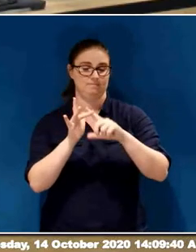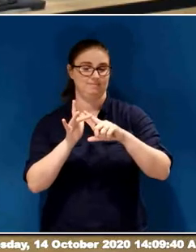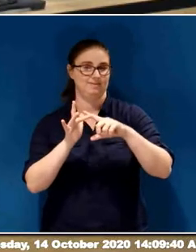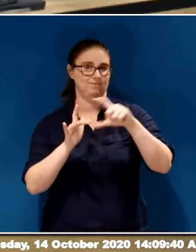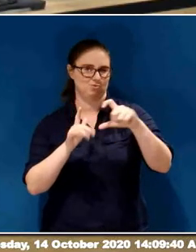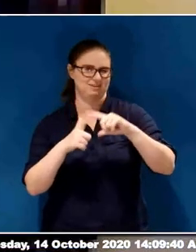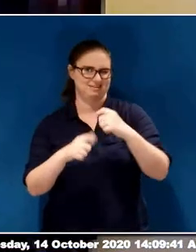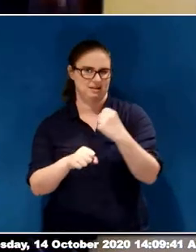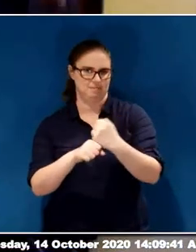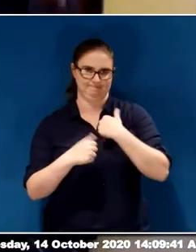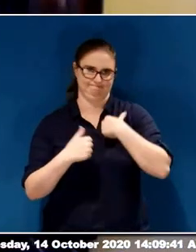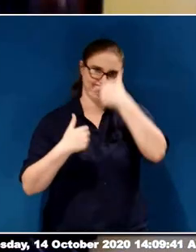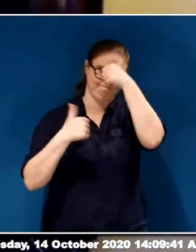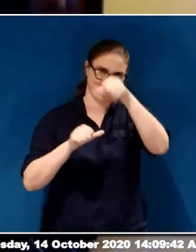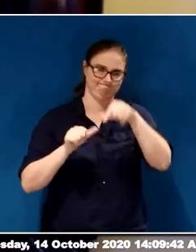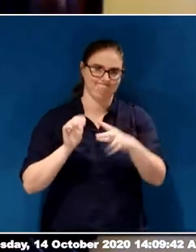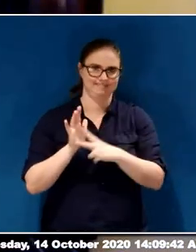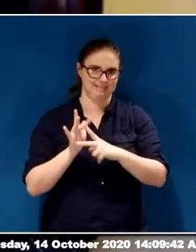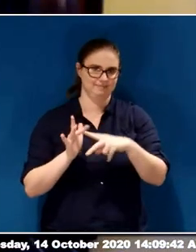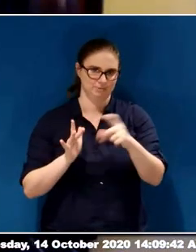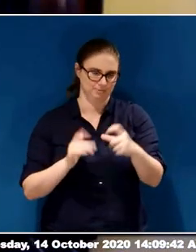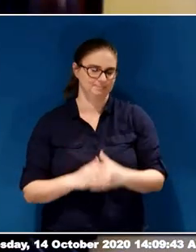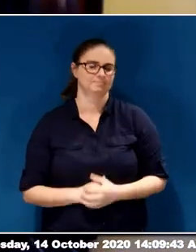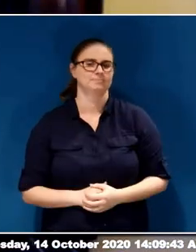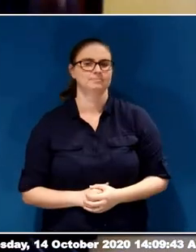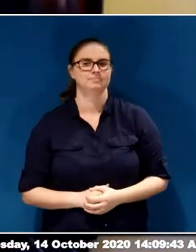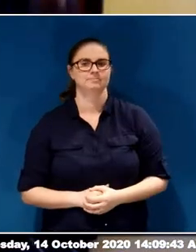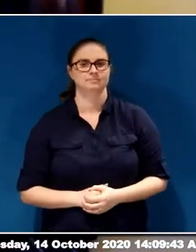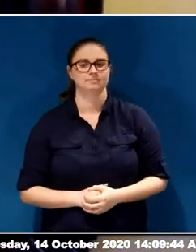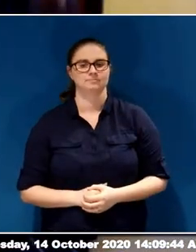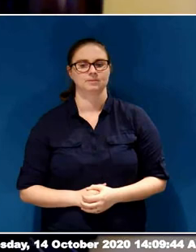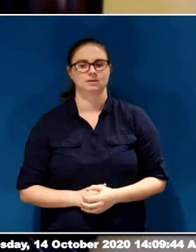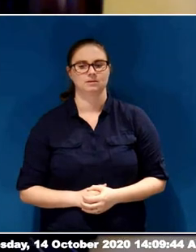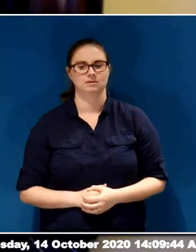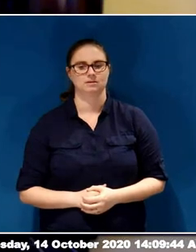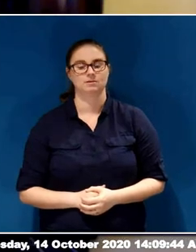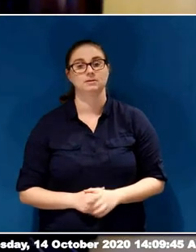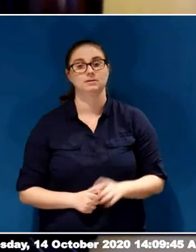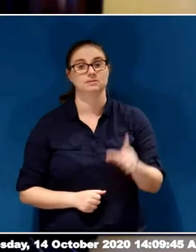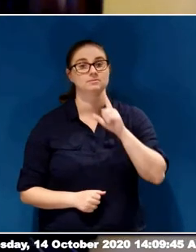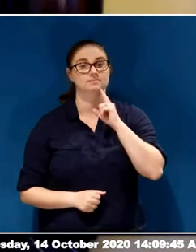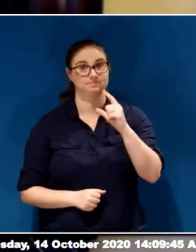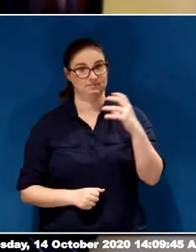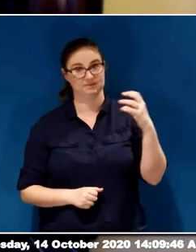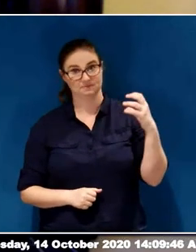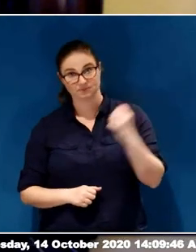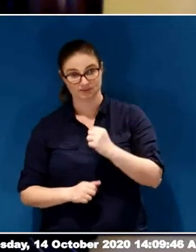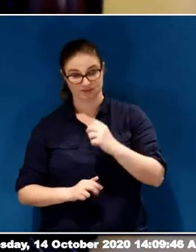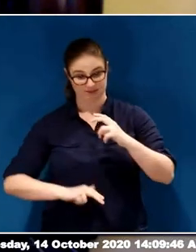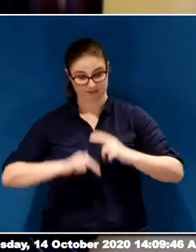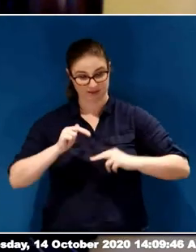process for developing an individualised education plan for the approximately 15